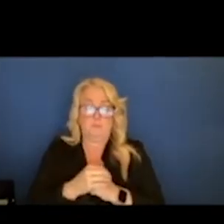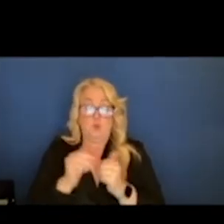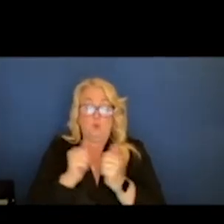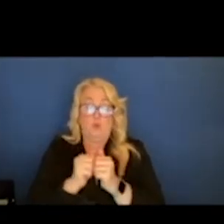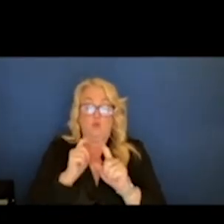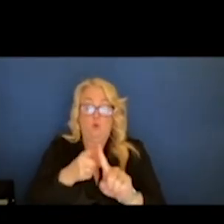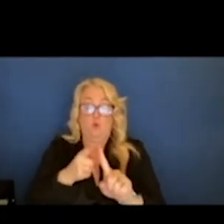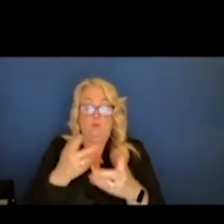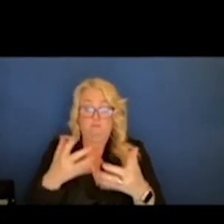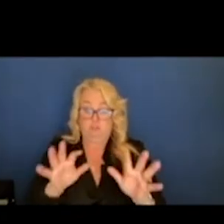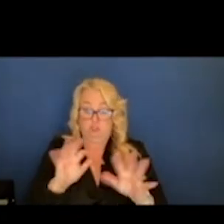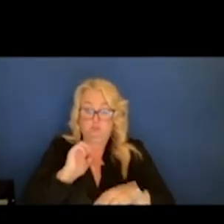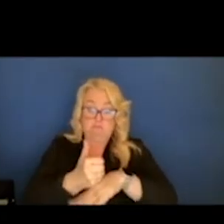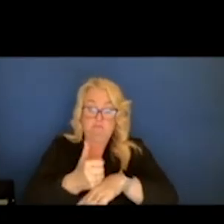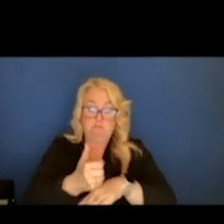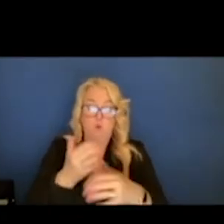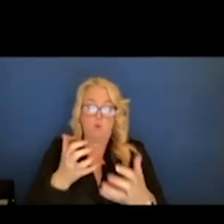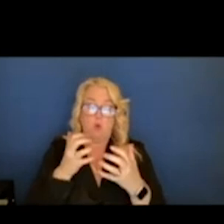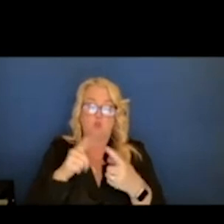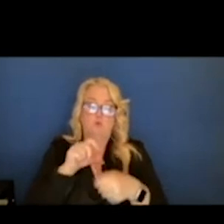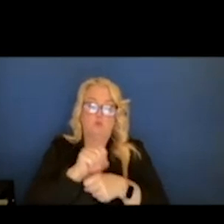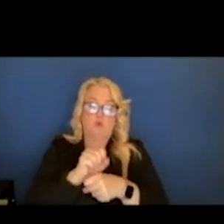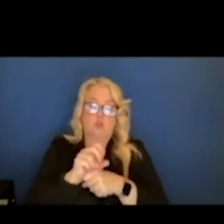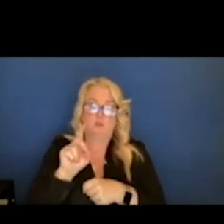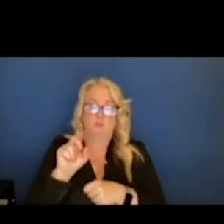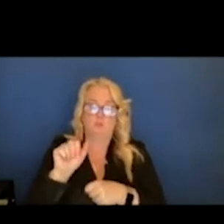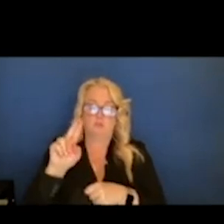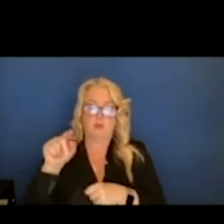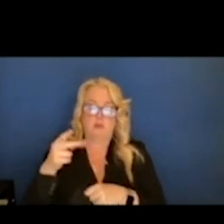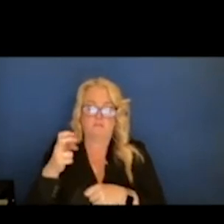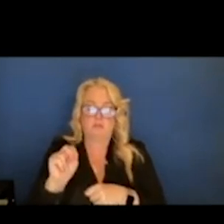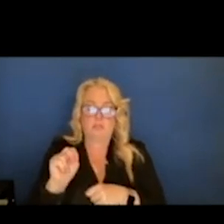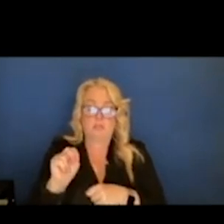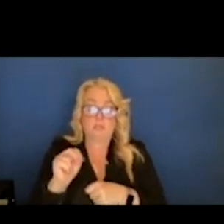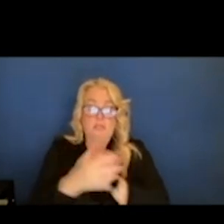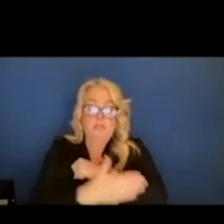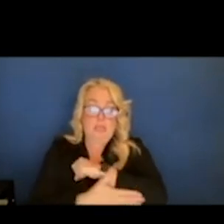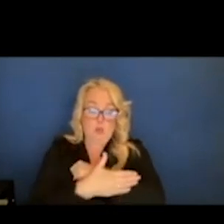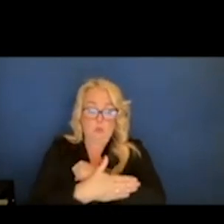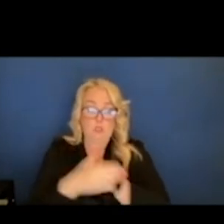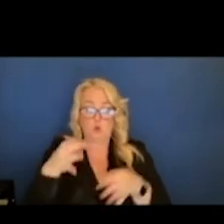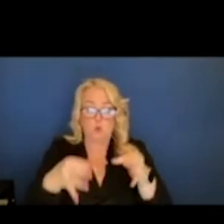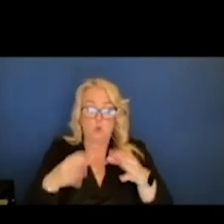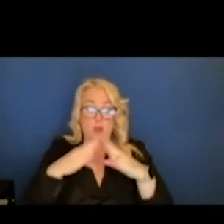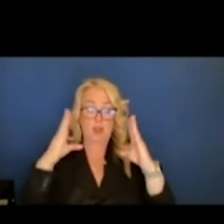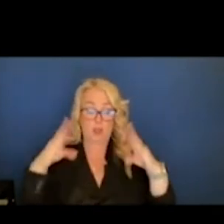With a clear goal in mind, he set his sights on working at Dauphin County Courthouse. His